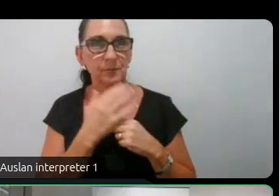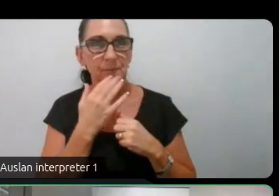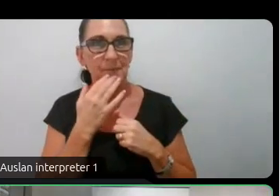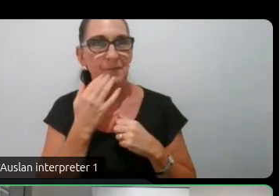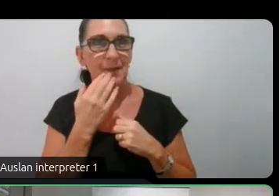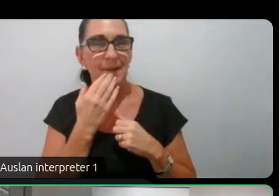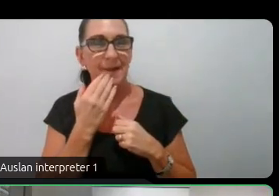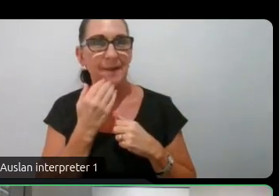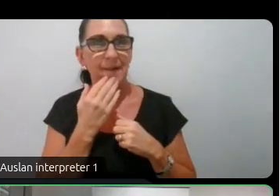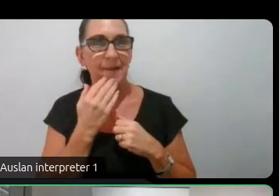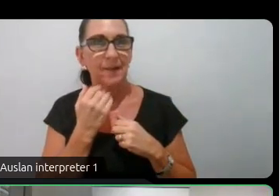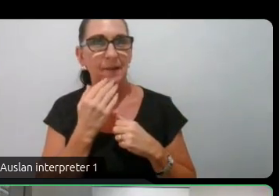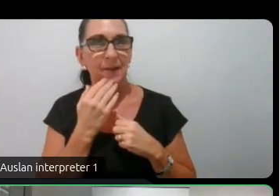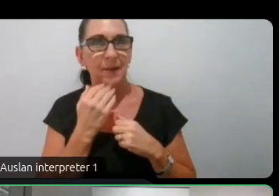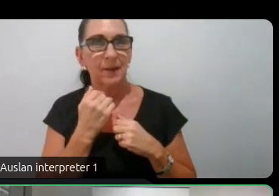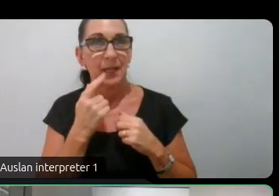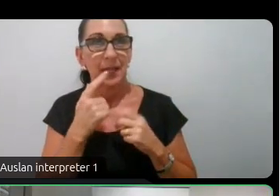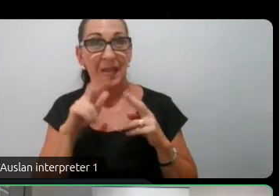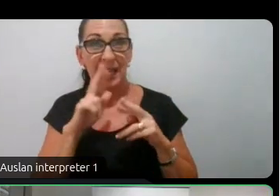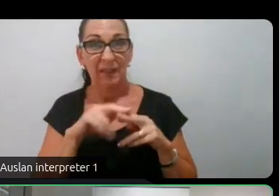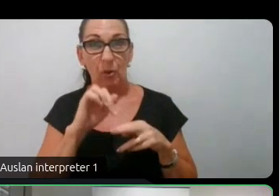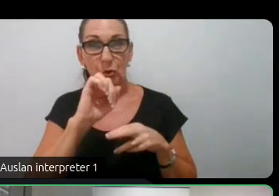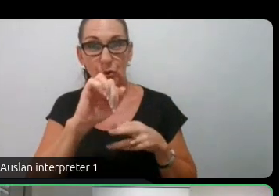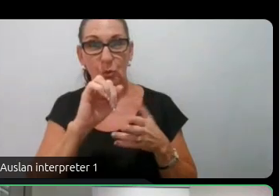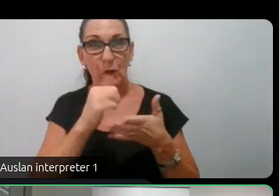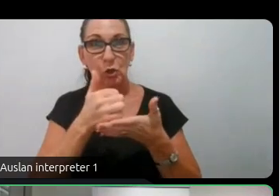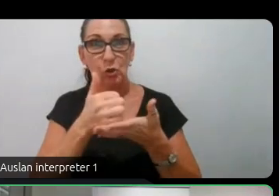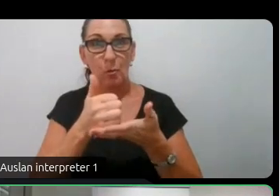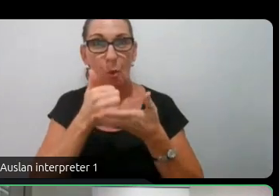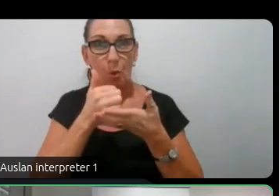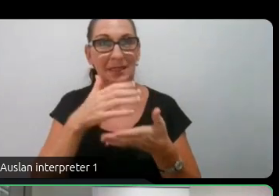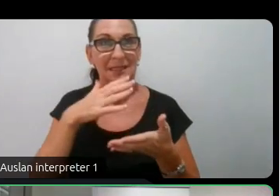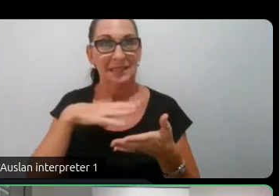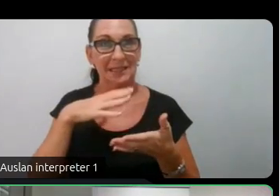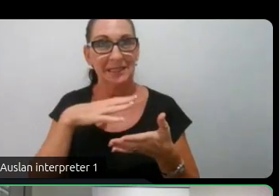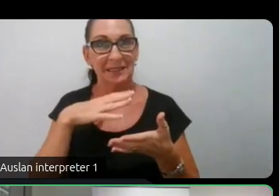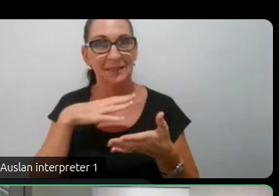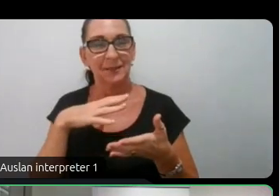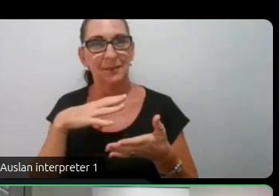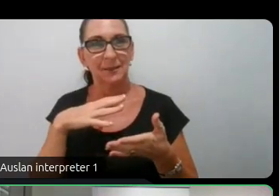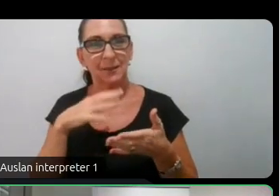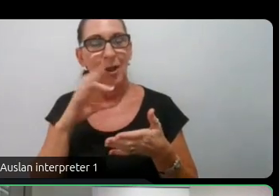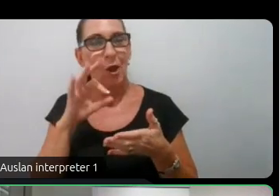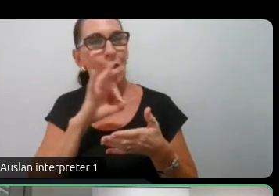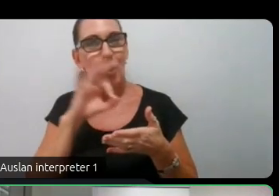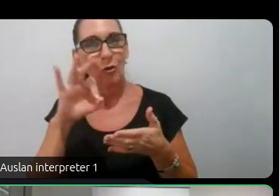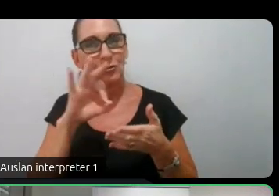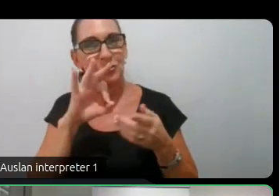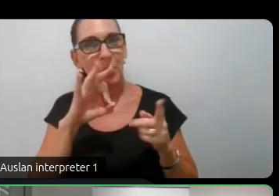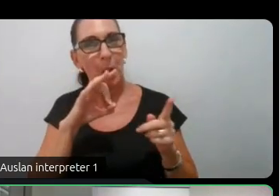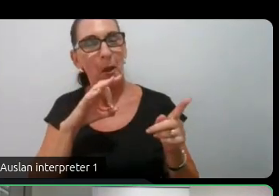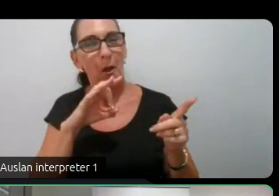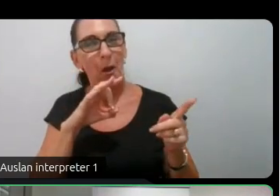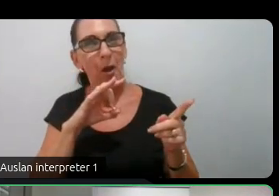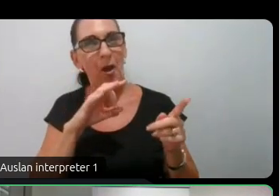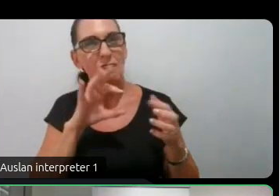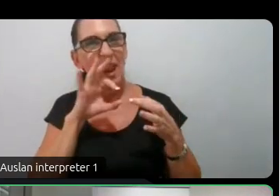is if that support you're seeking isn't required because of the accepted impairment. So um that